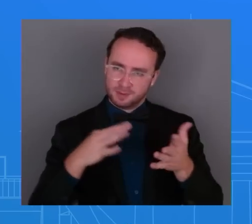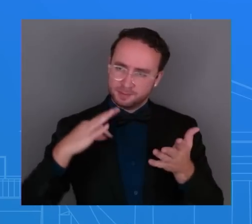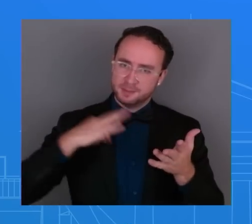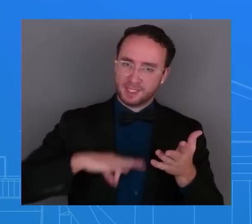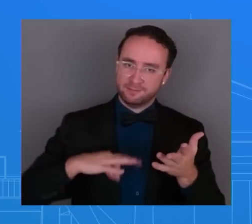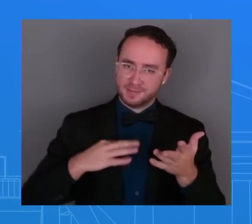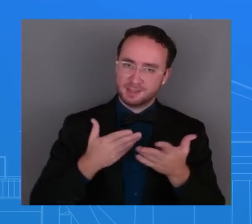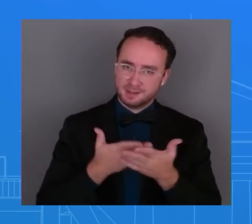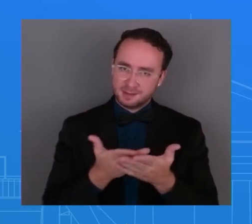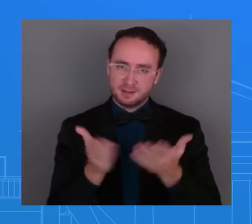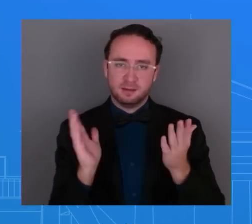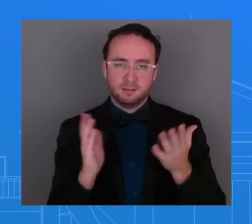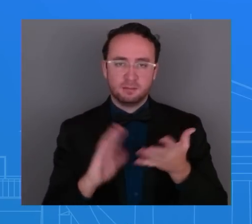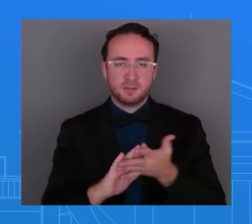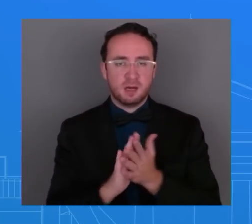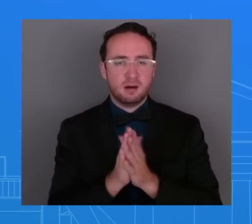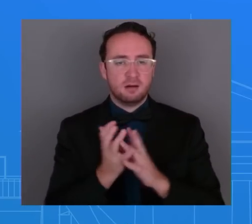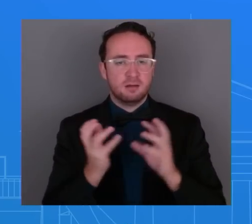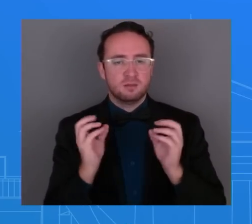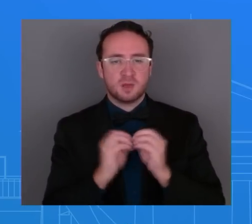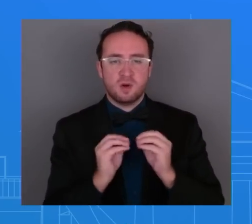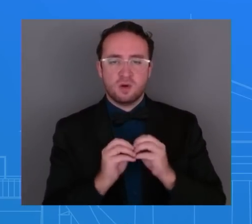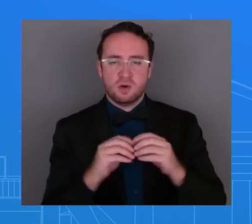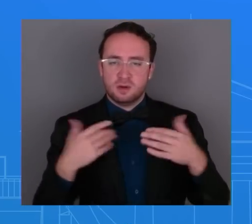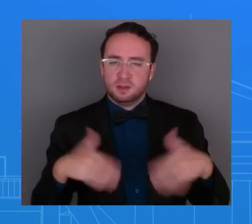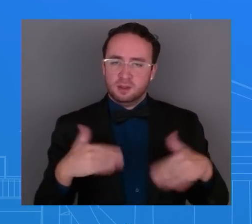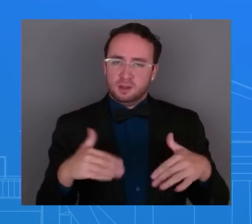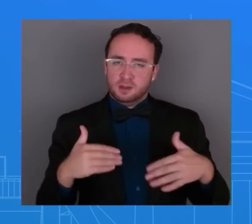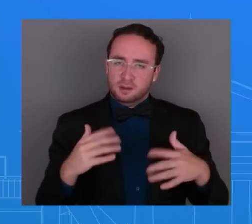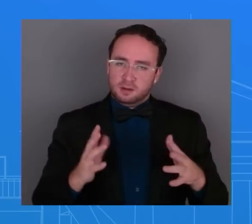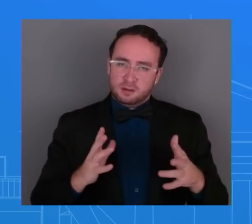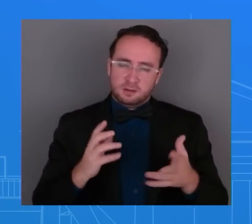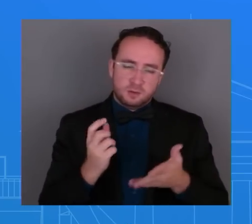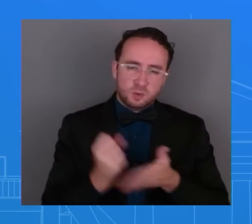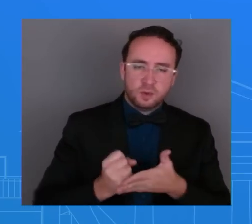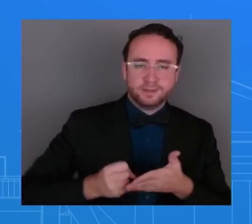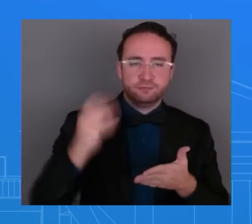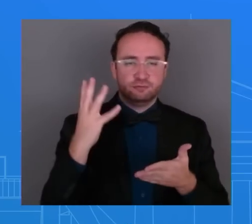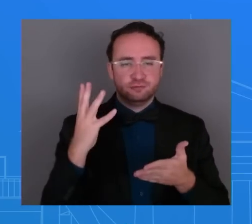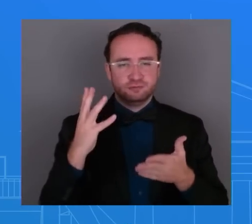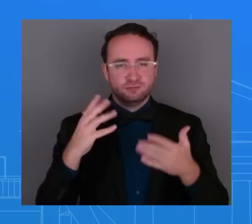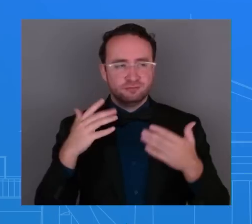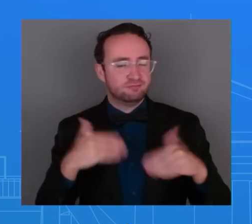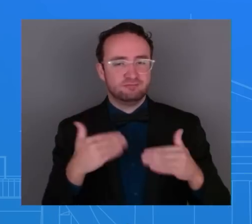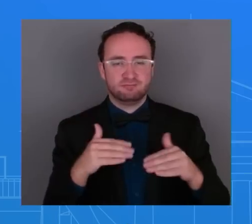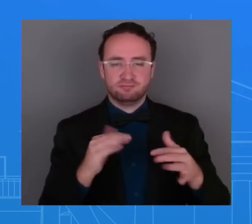And so, that is going to continue to be our focus as we move forward. The Press: Thank you. Ms. Jean-Pierre: Okay. All right. Go ahead. The Press: Thank you.